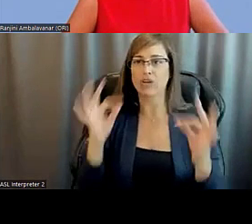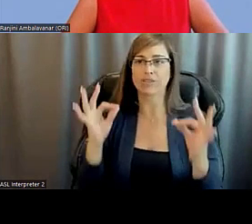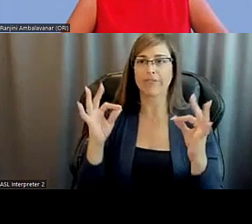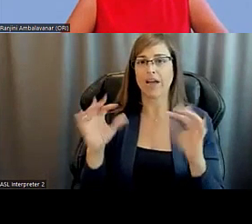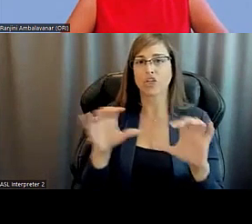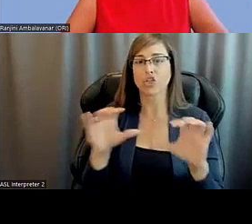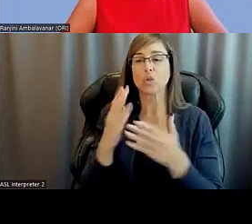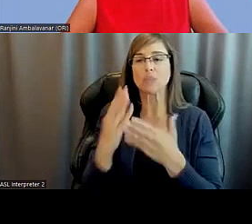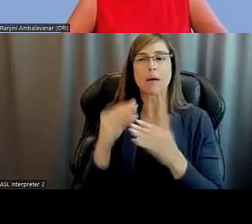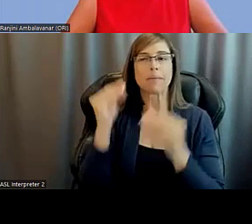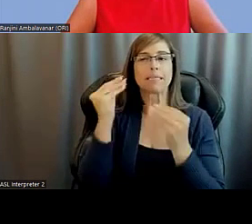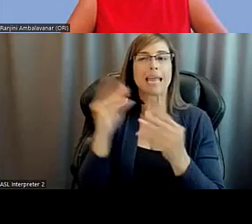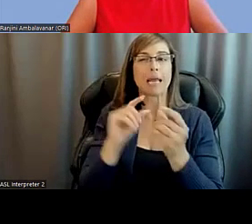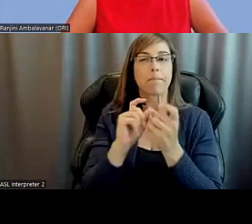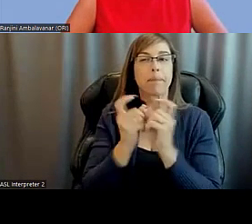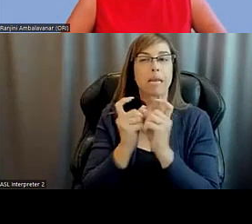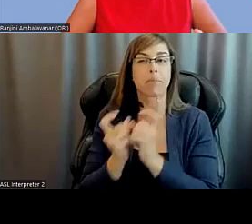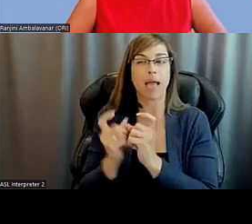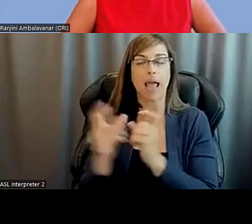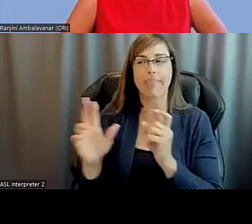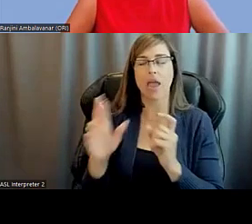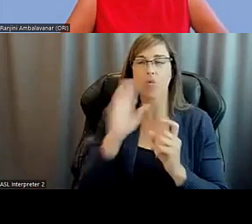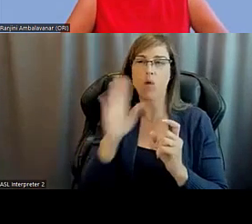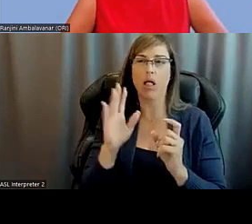and they rationalize, yeah, it's okay to do it.